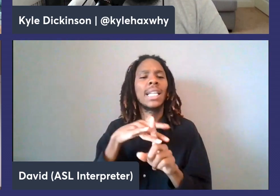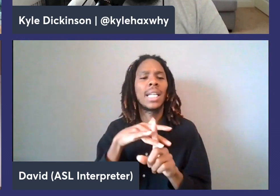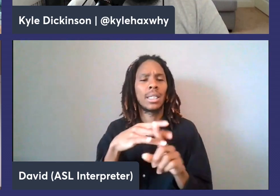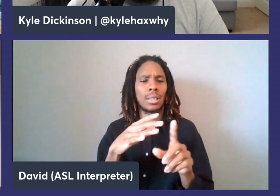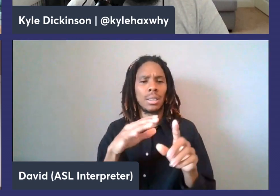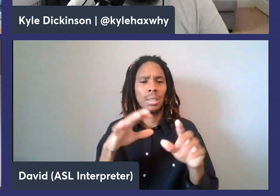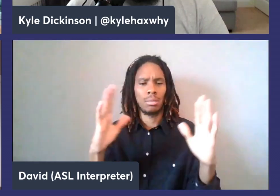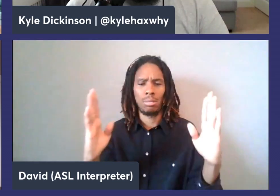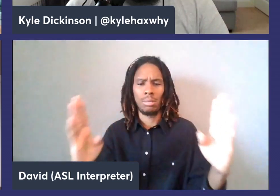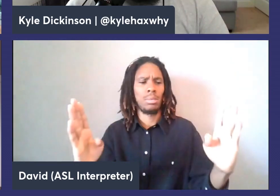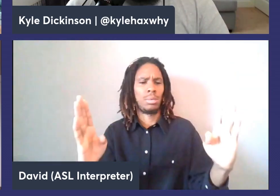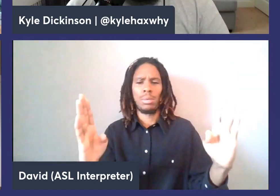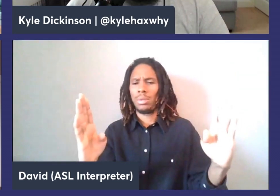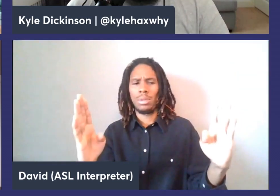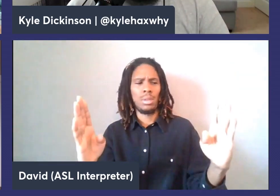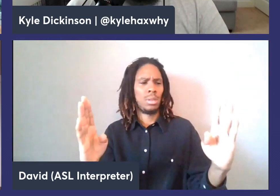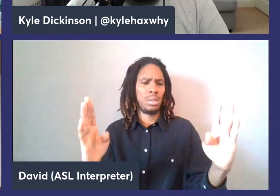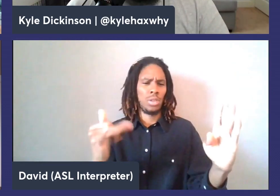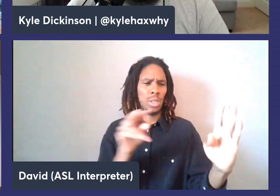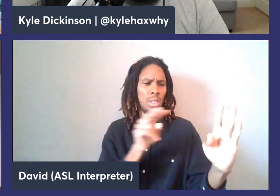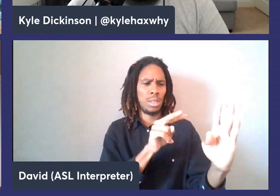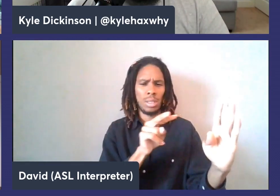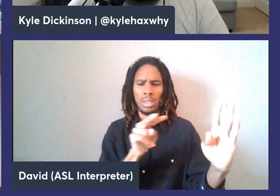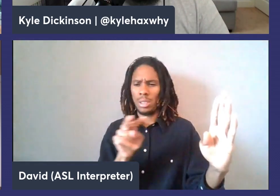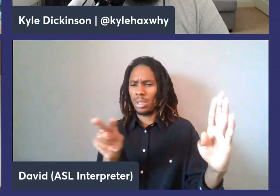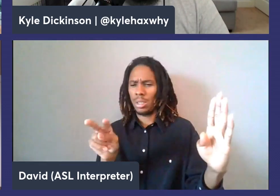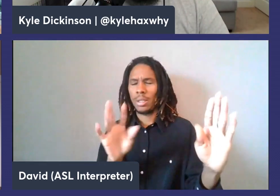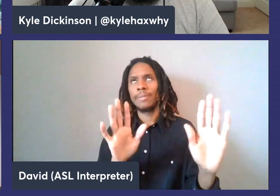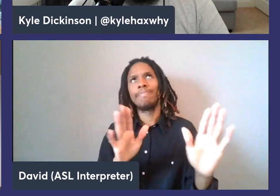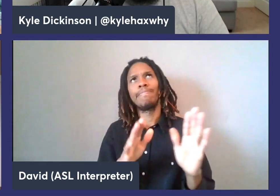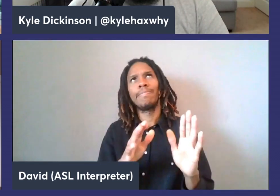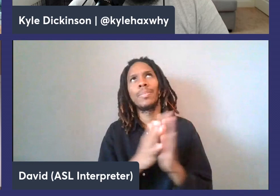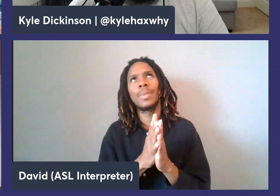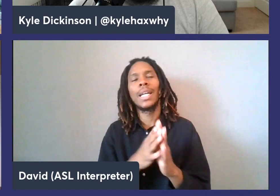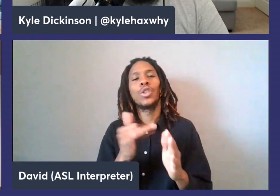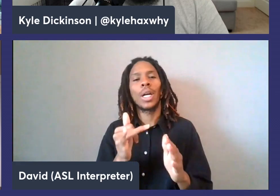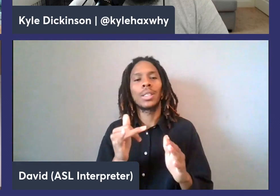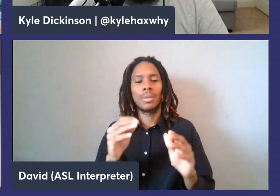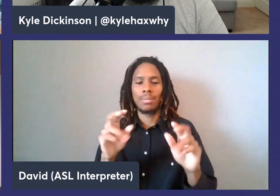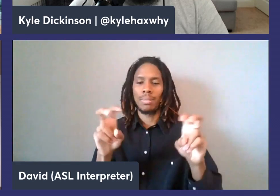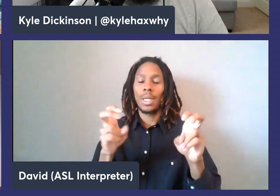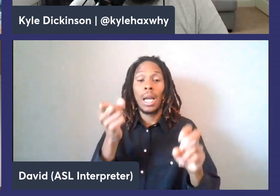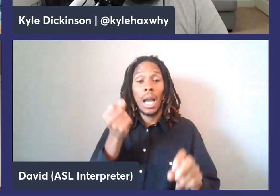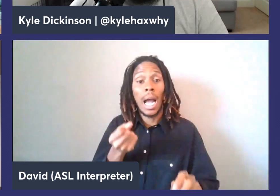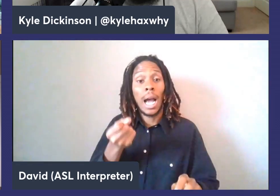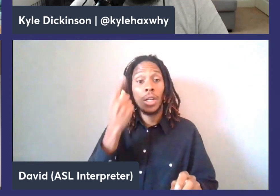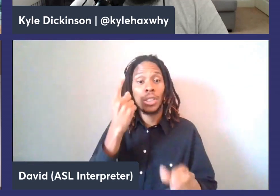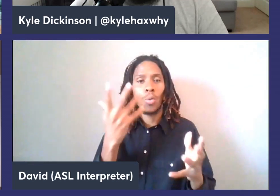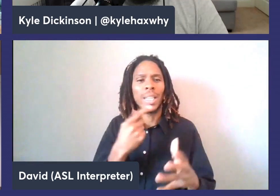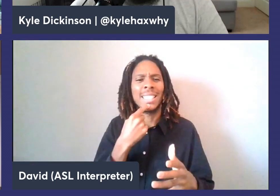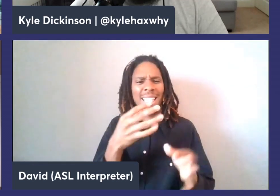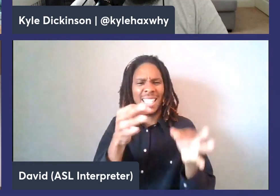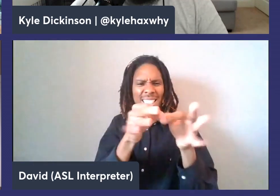it tries to understand, for lack of better word to use, tries to understand what is being said in a sentence